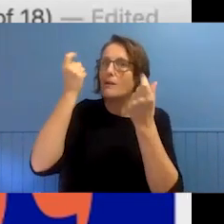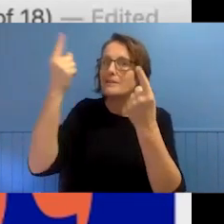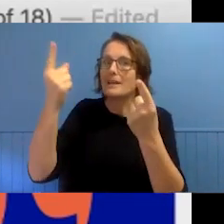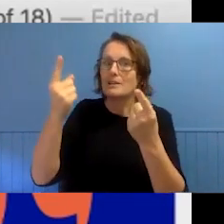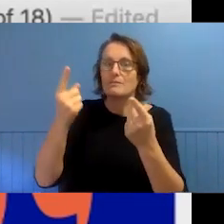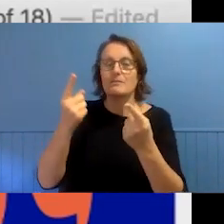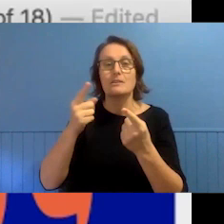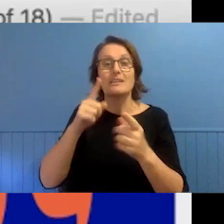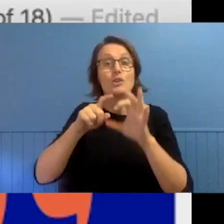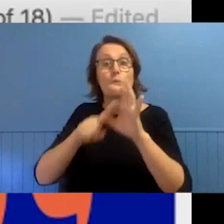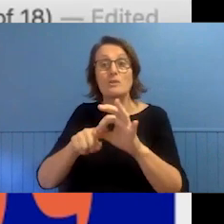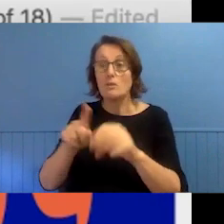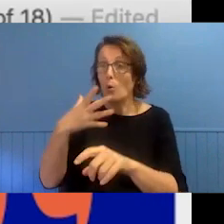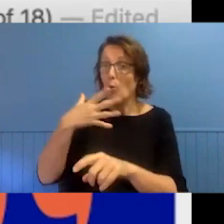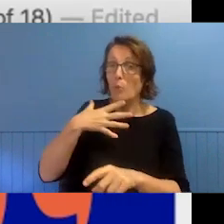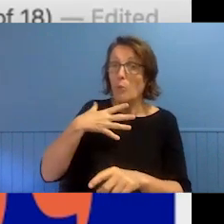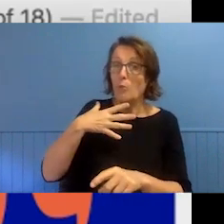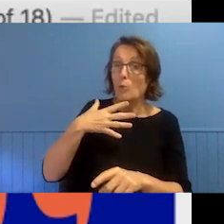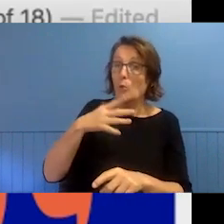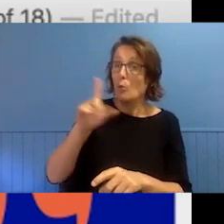engage with online, it's more what do we stand for, who do we stand for